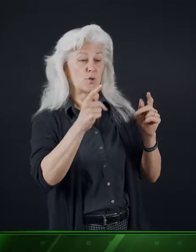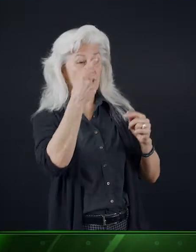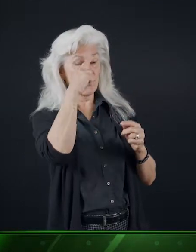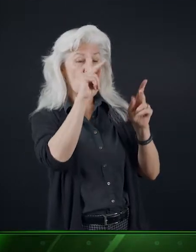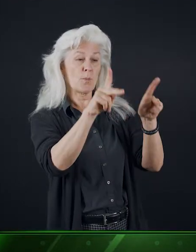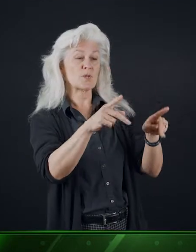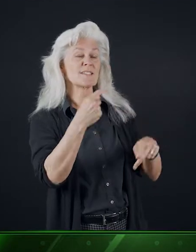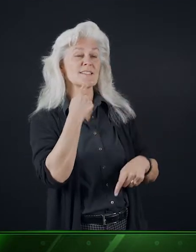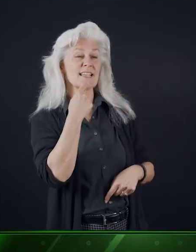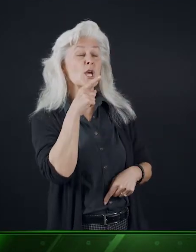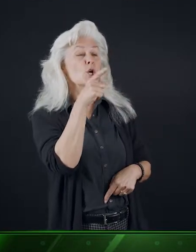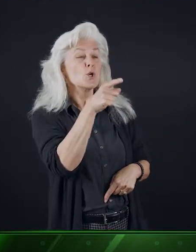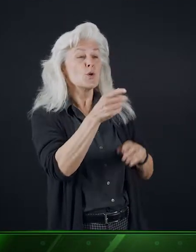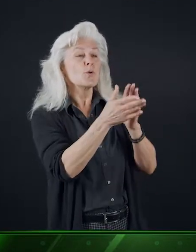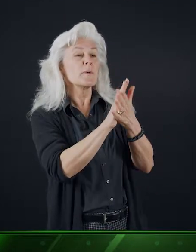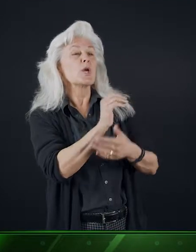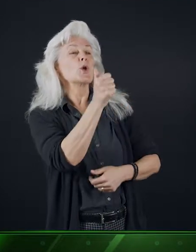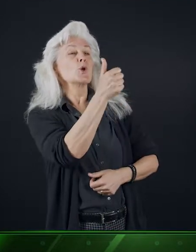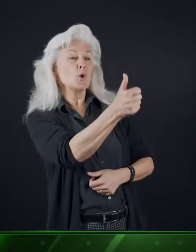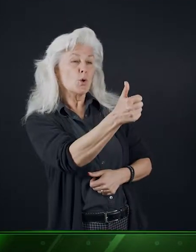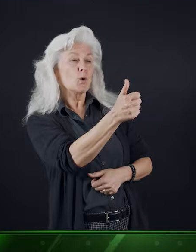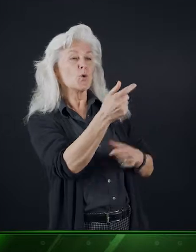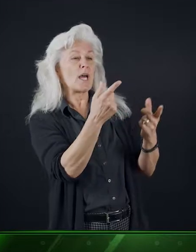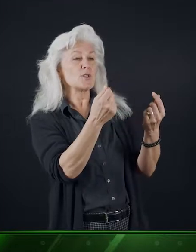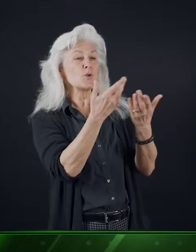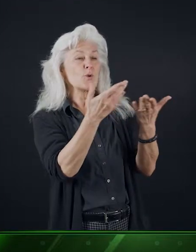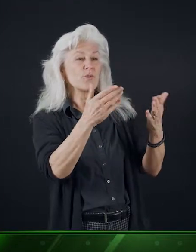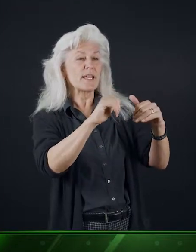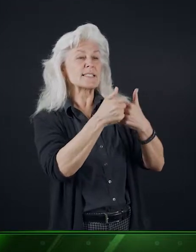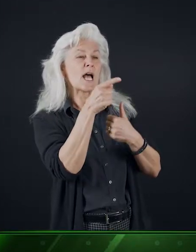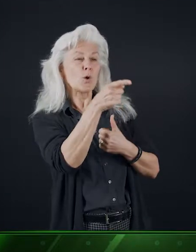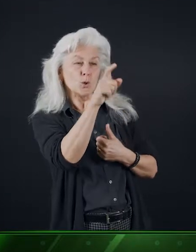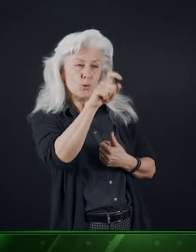"You be who you are and you do things the way you need to do them."